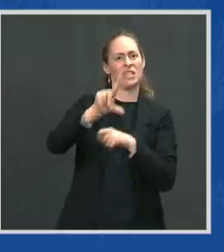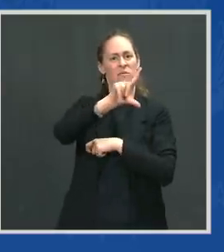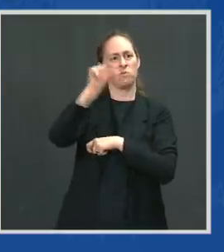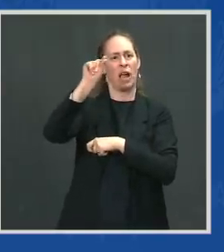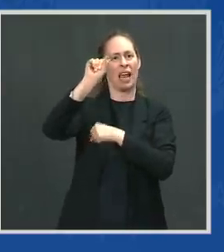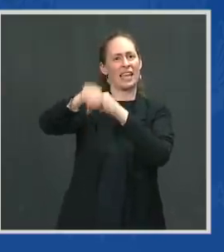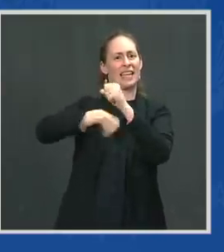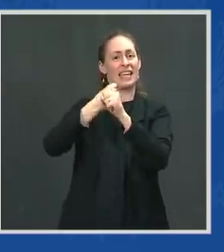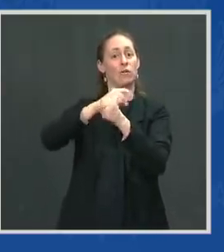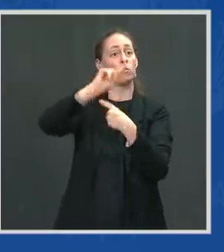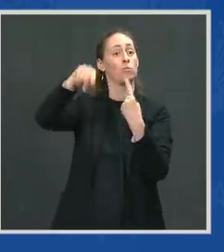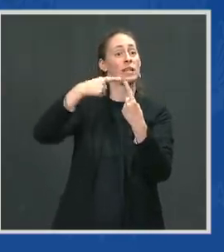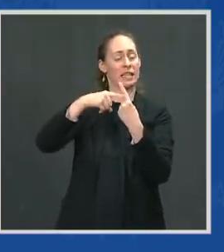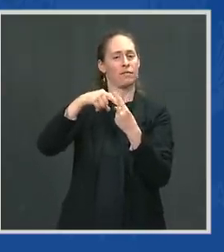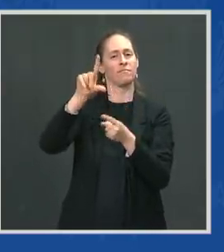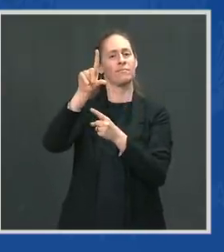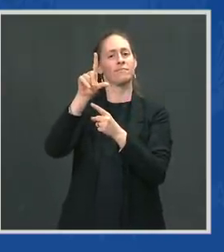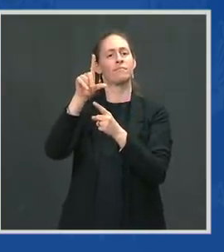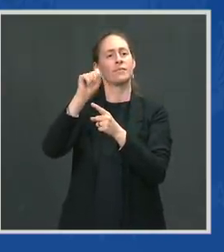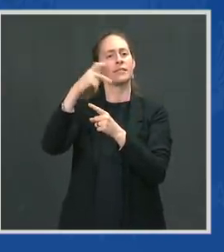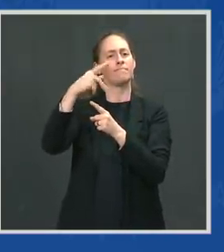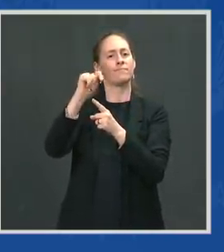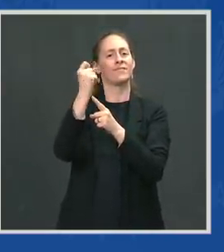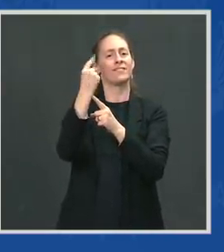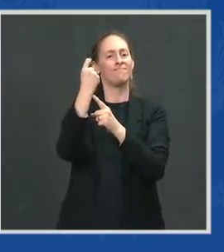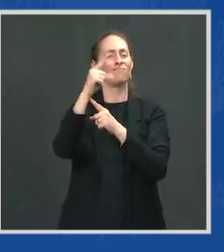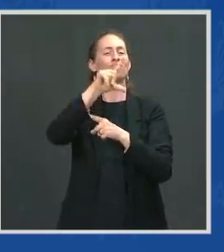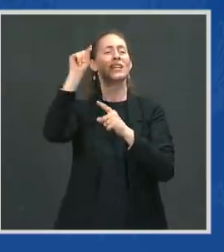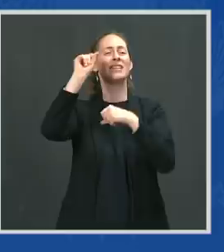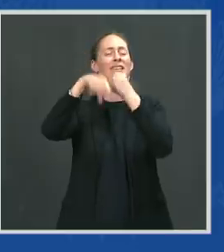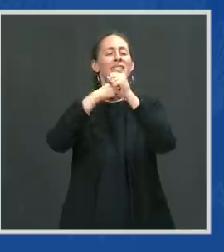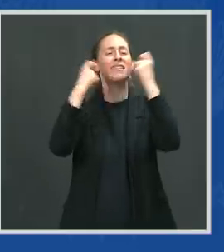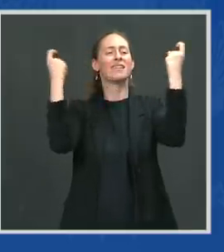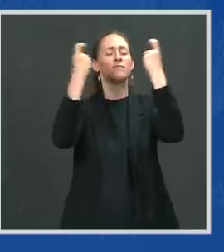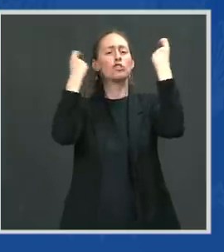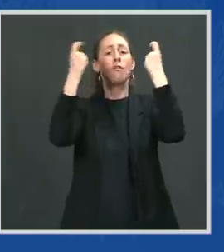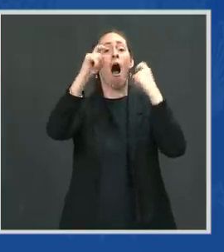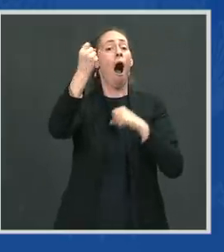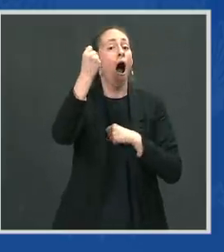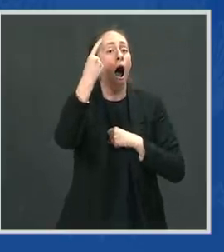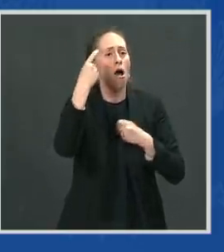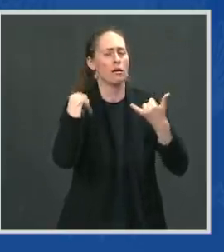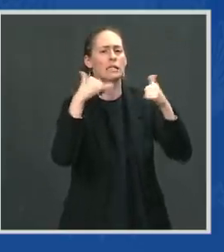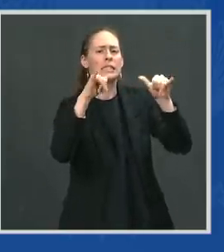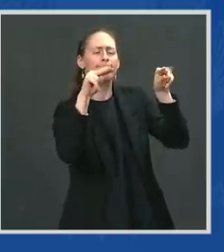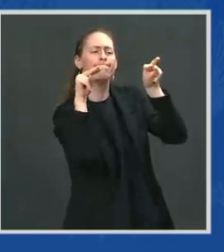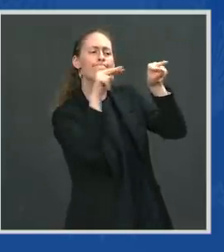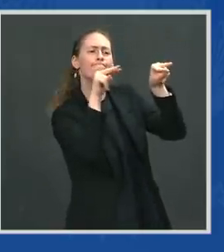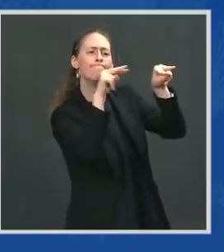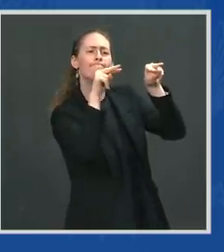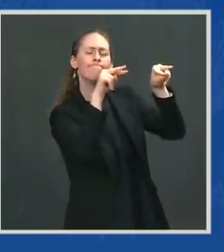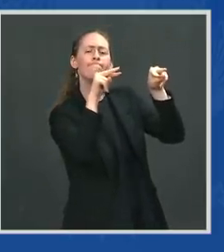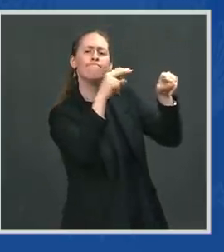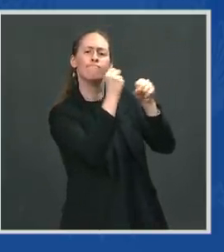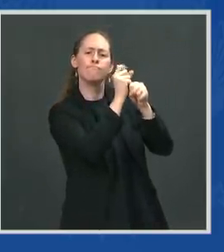But -- but we'll not take our eye off the terrorist threat. We'll reorganize our counterterrorism capabilities